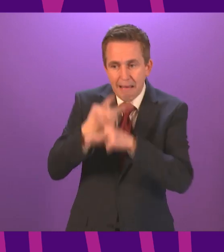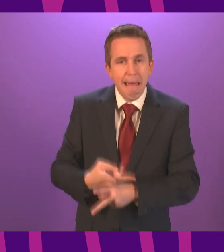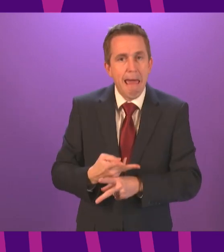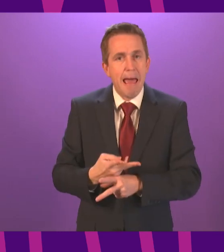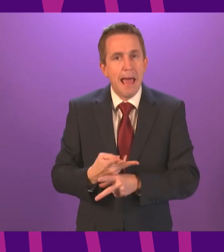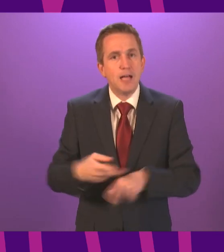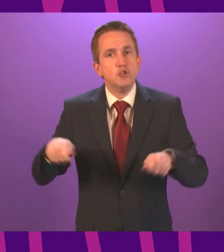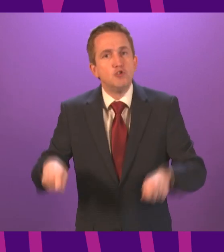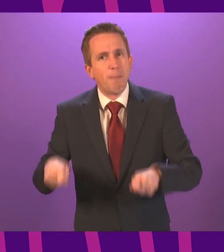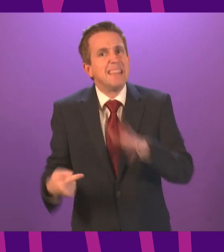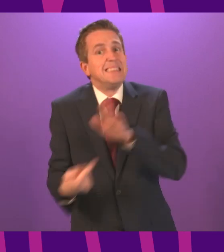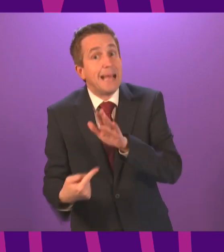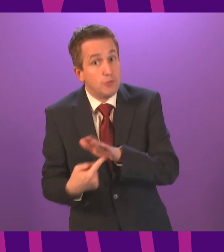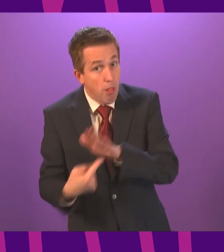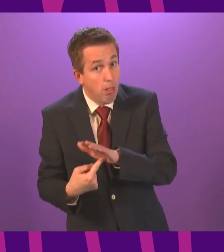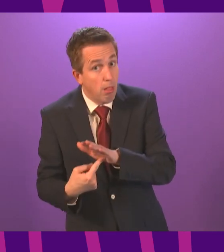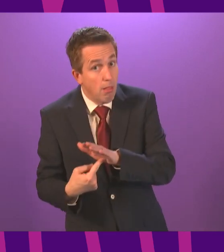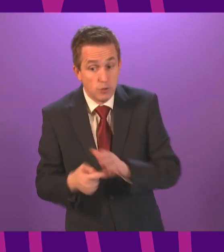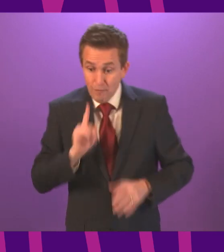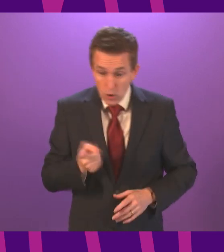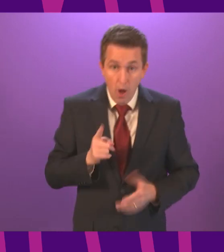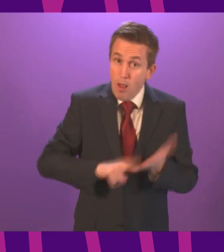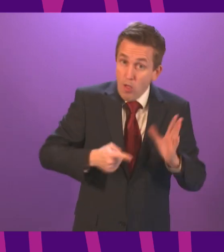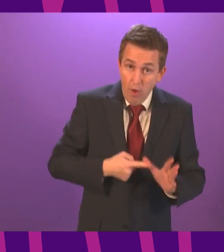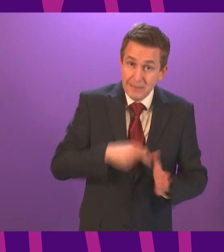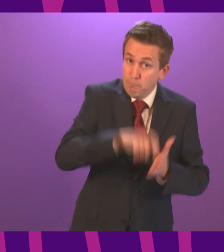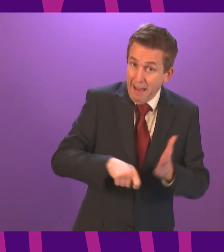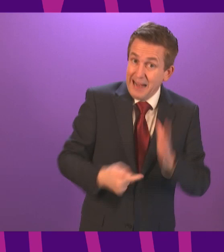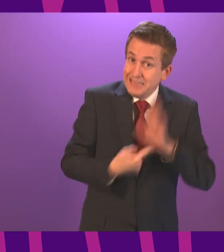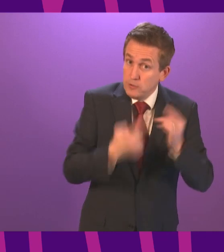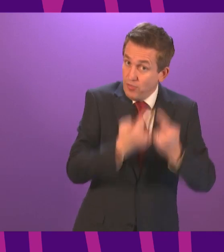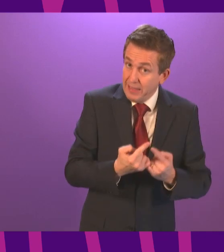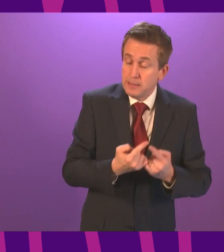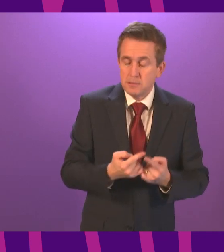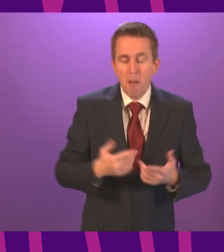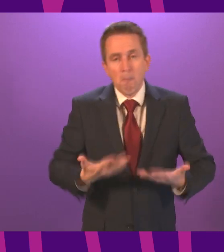within the local authority area. People should use online shopping or shops, banks, and other